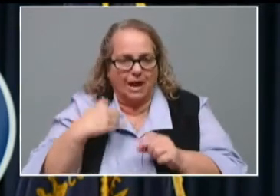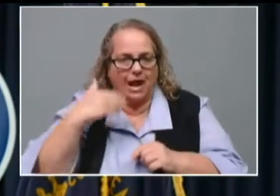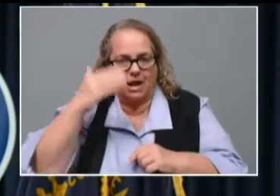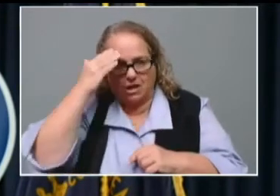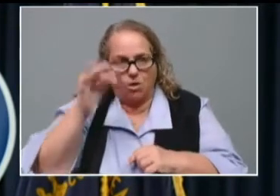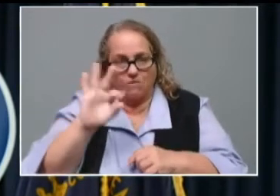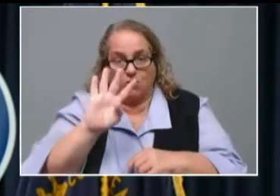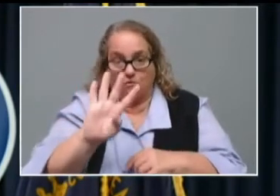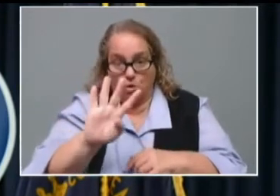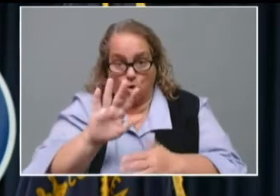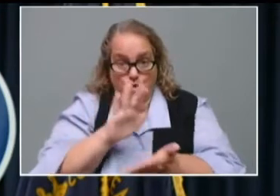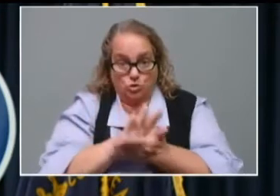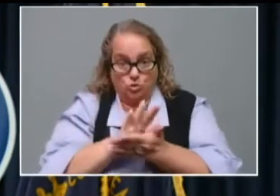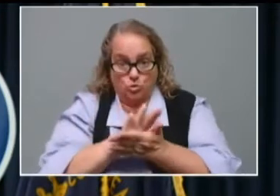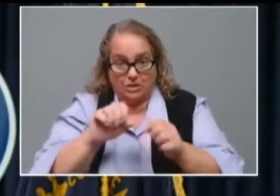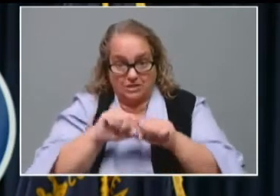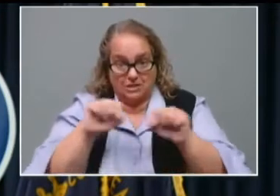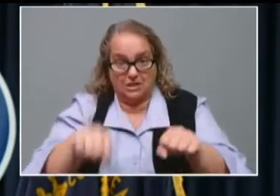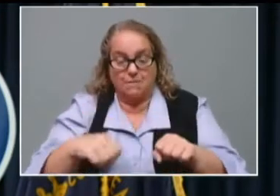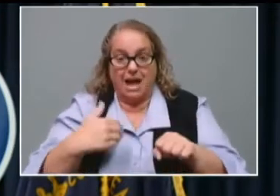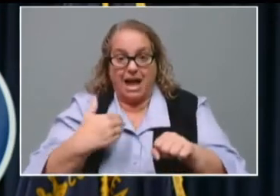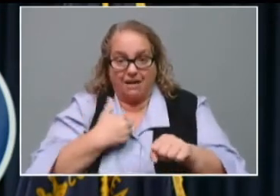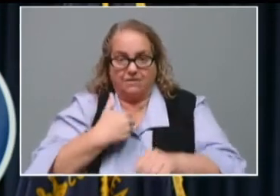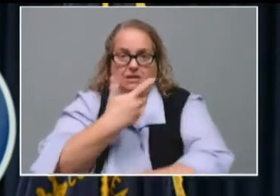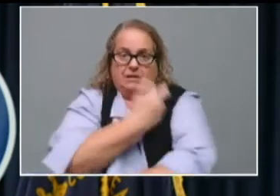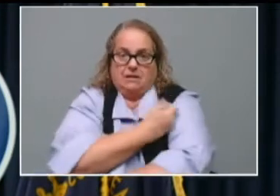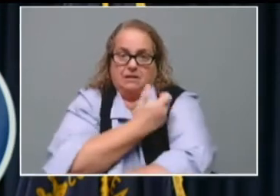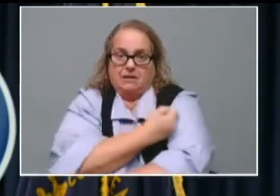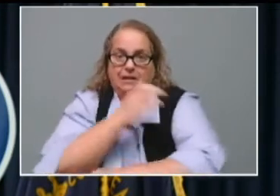that are having clinics today many more this week. So